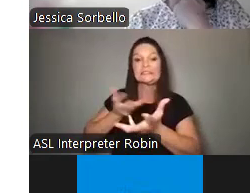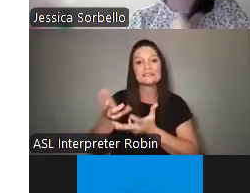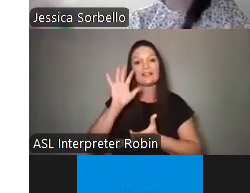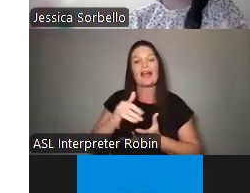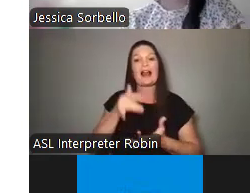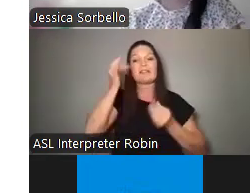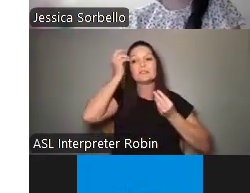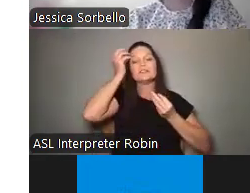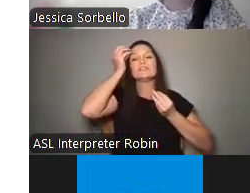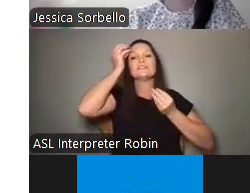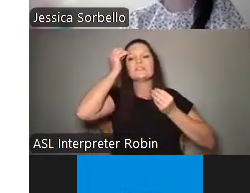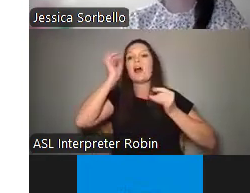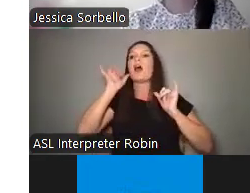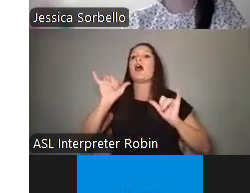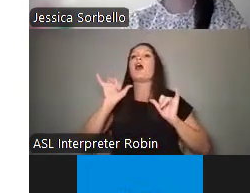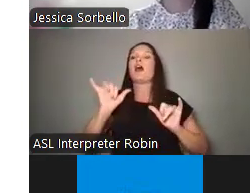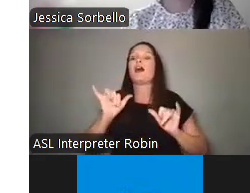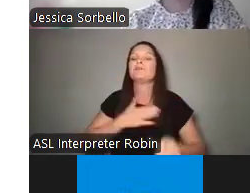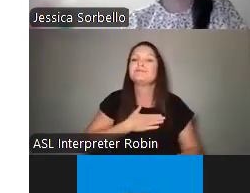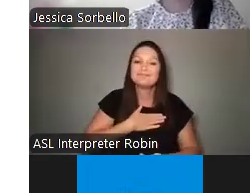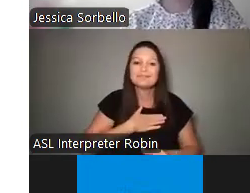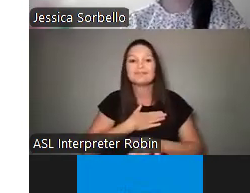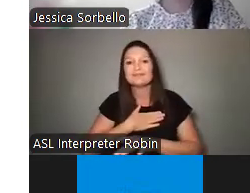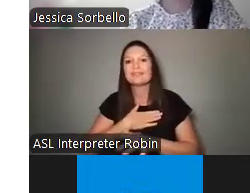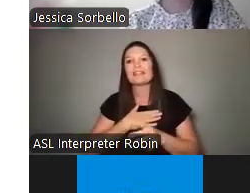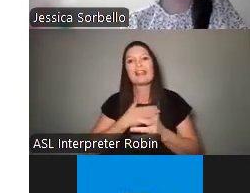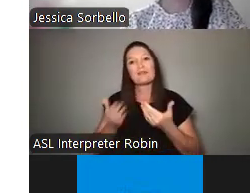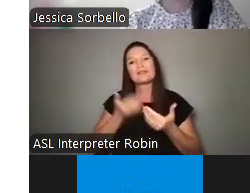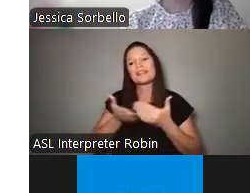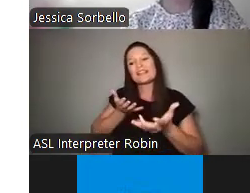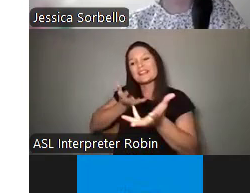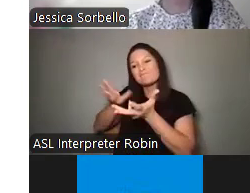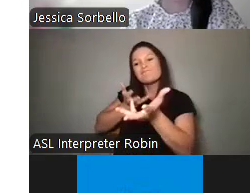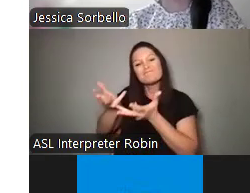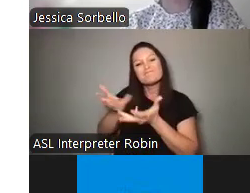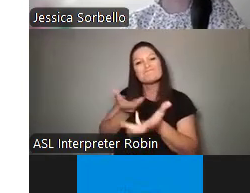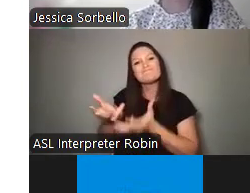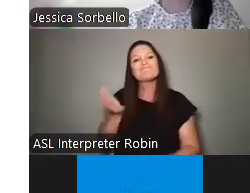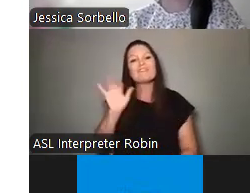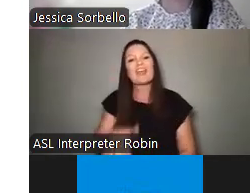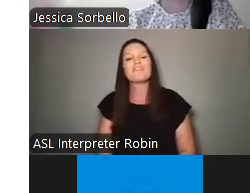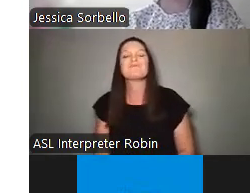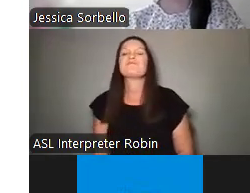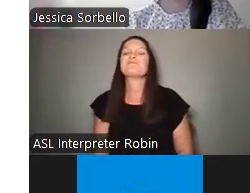»JESSICA SORBELLO: Thank you Susanne and absolutely. The language we want to use